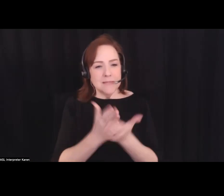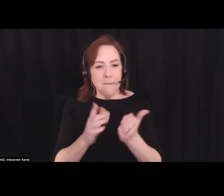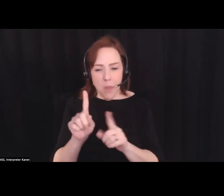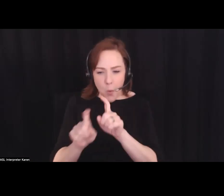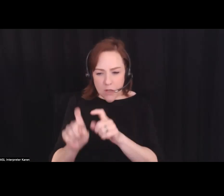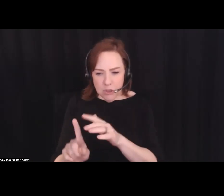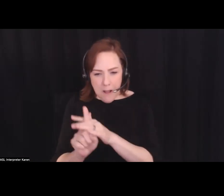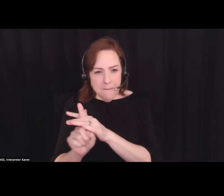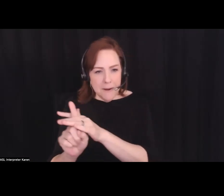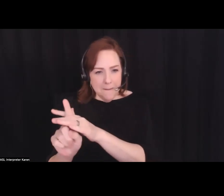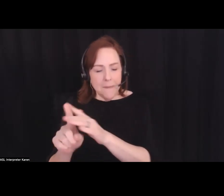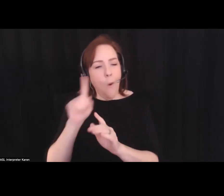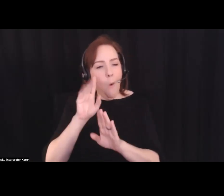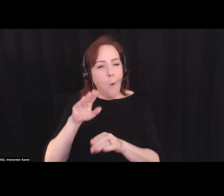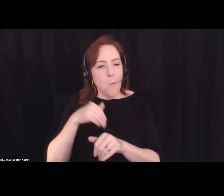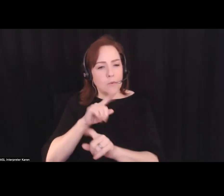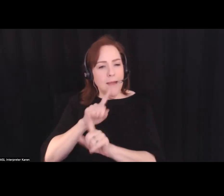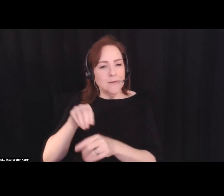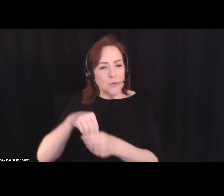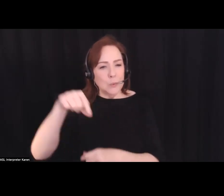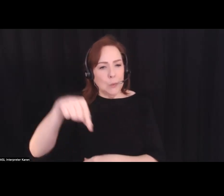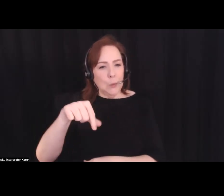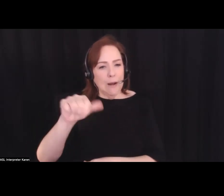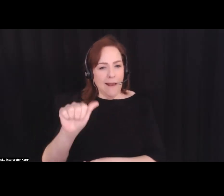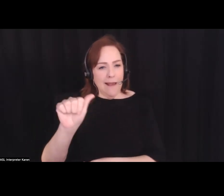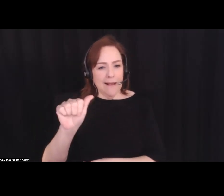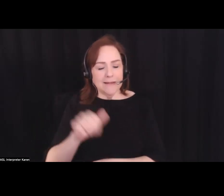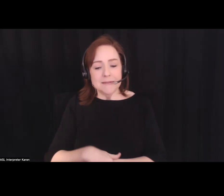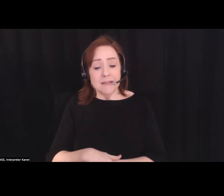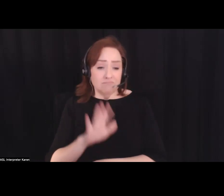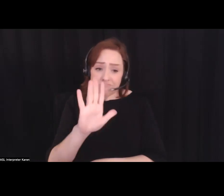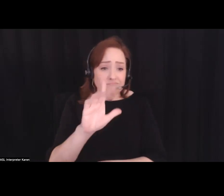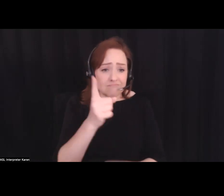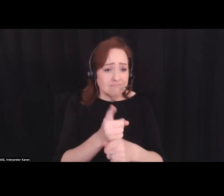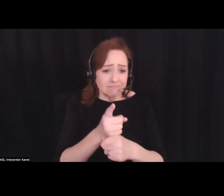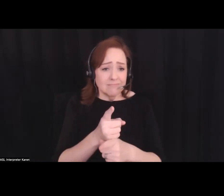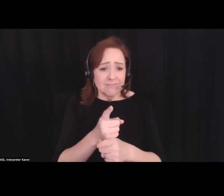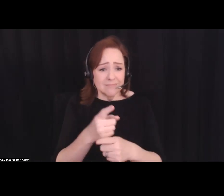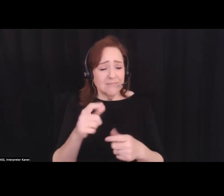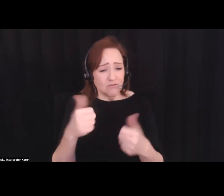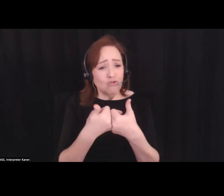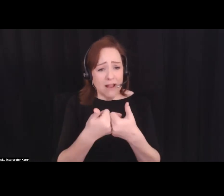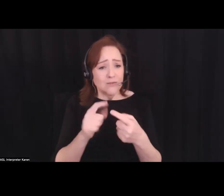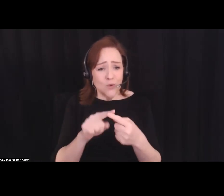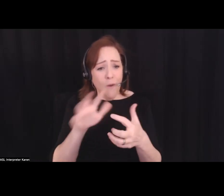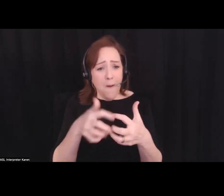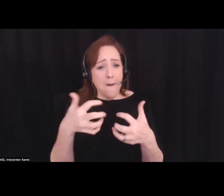can address in a Q&A. It is really difficult to accommodate some of the things in the ADA as a